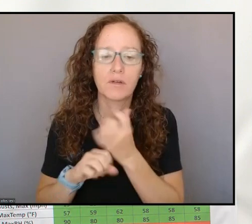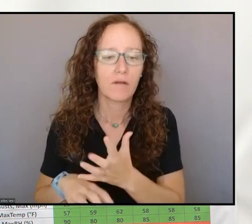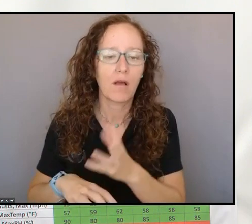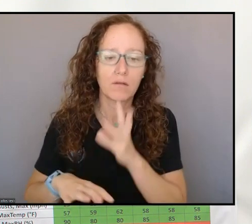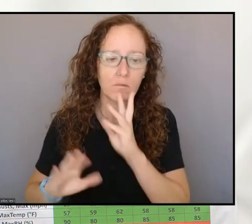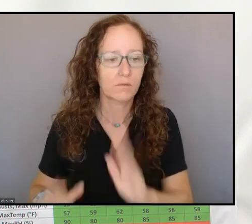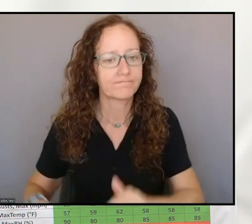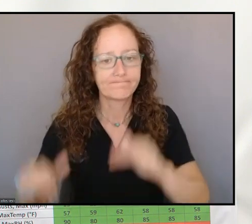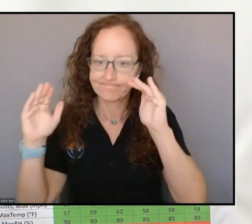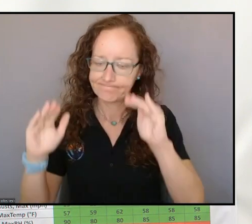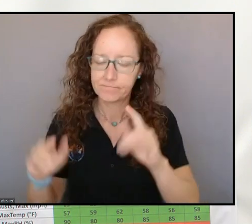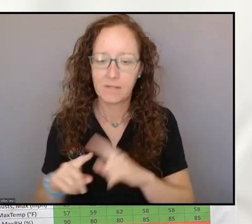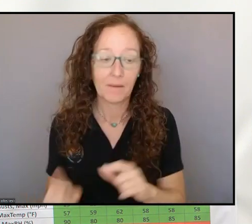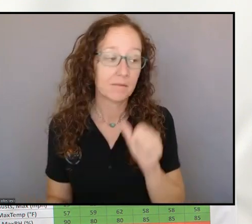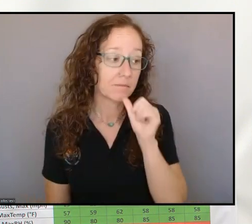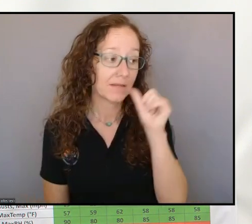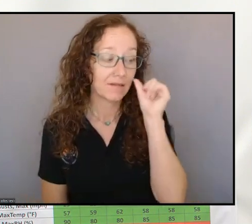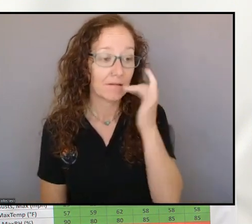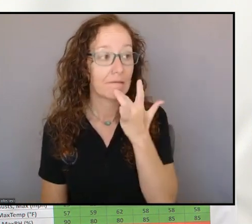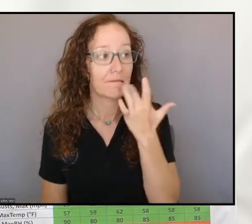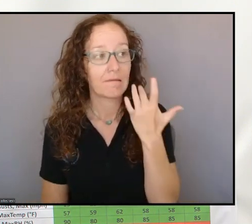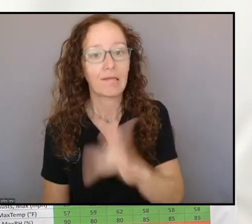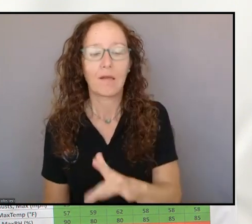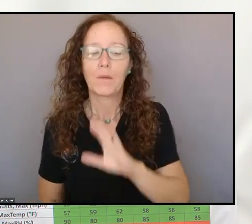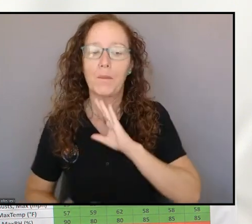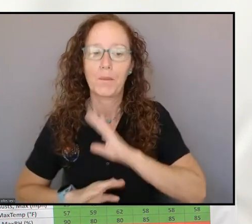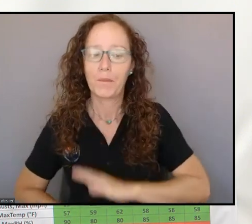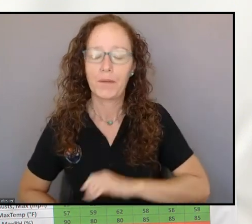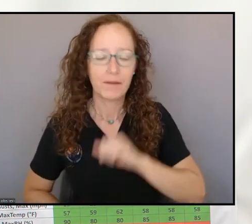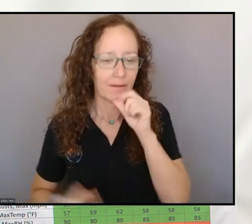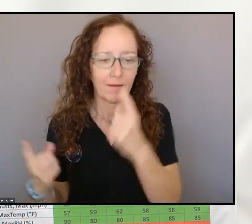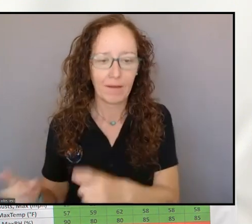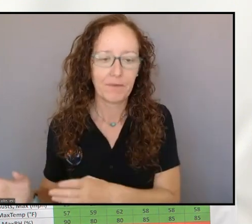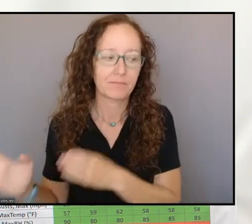yesterday, thankfully. Uh if we look at the three-day totals,